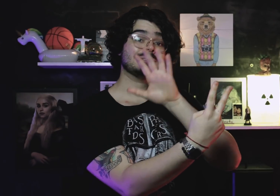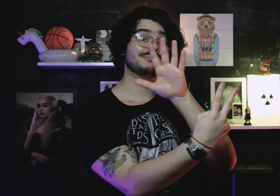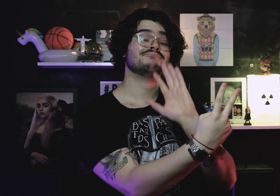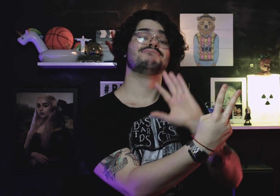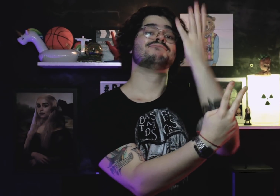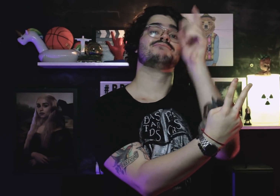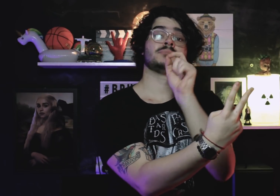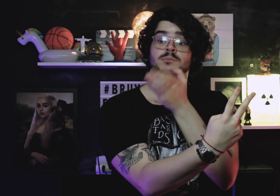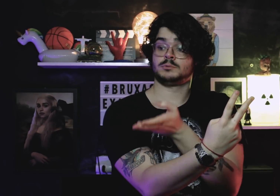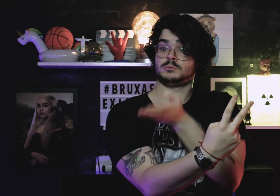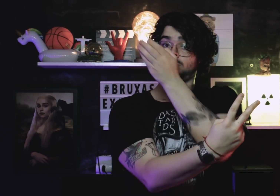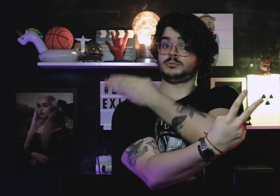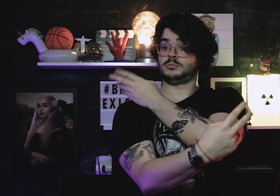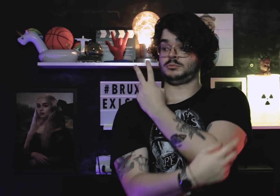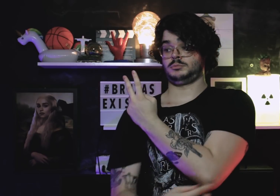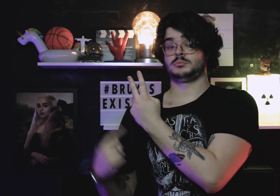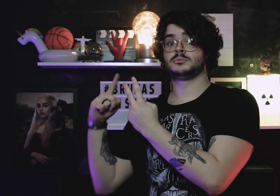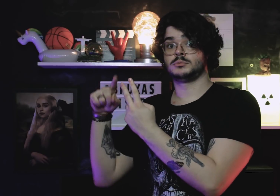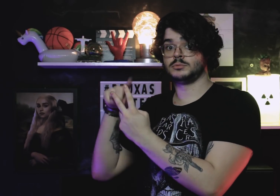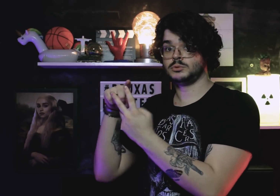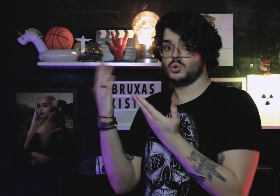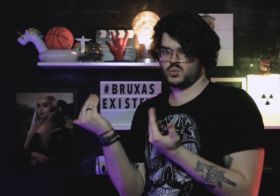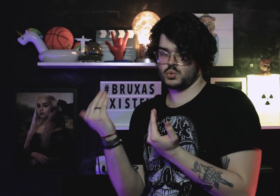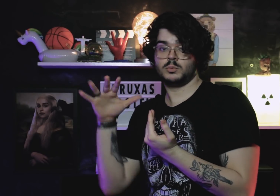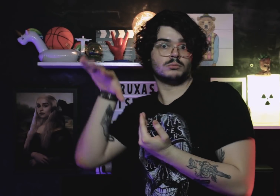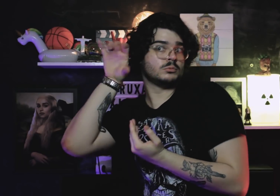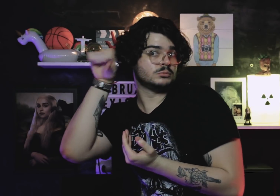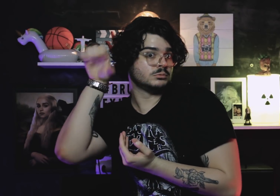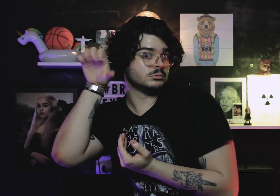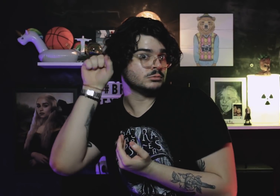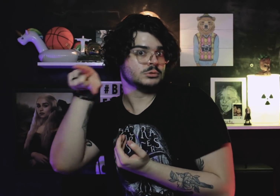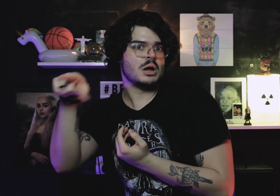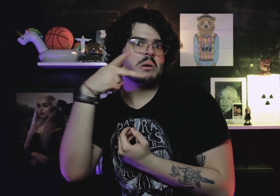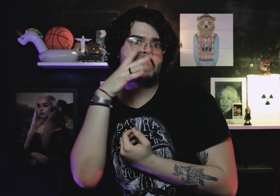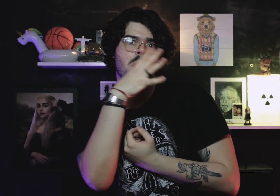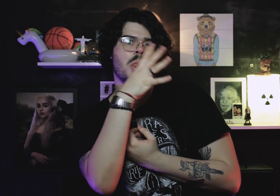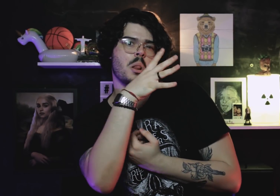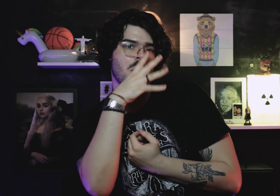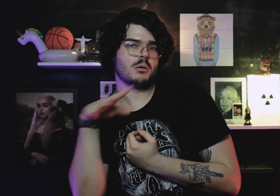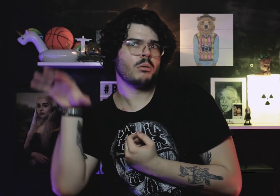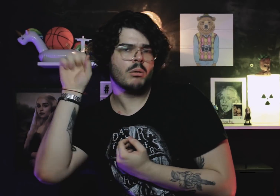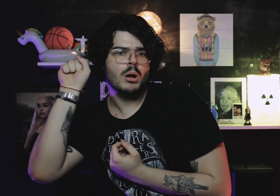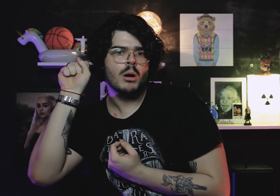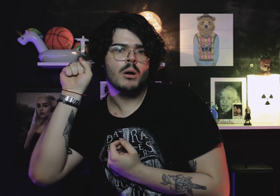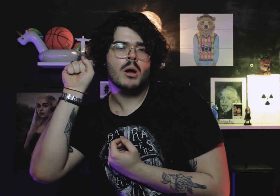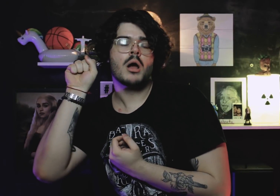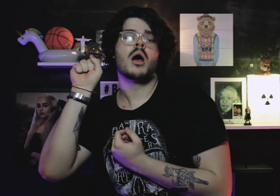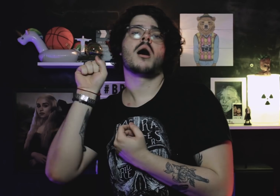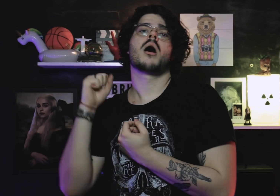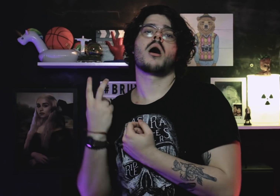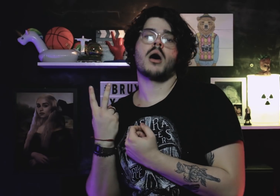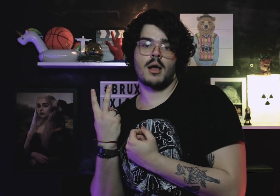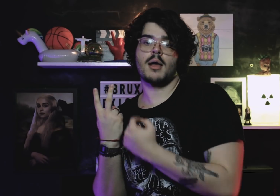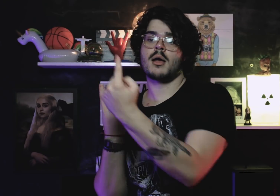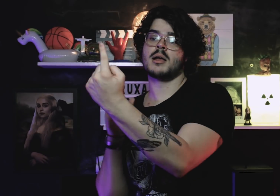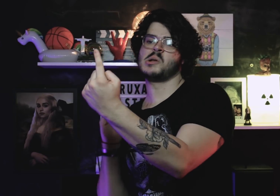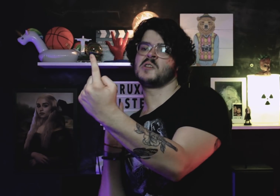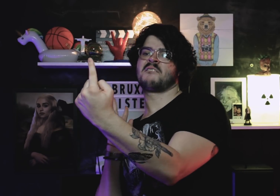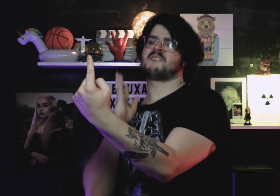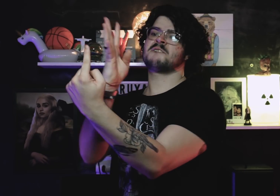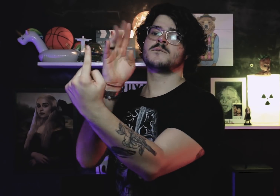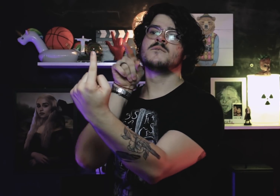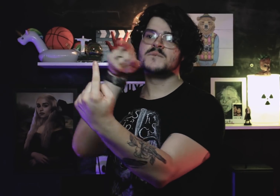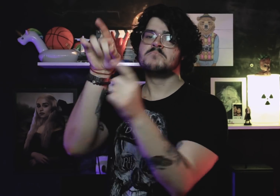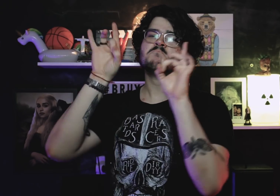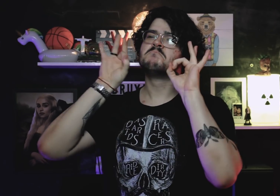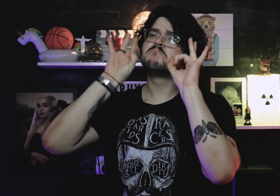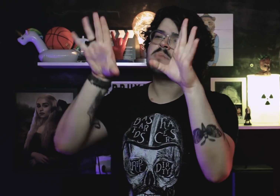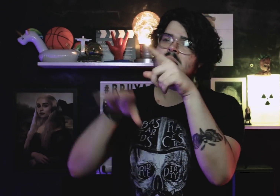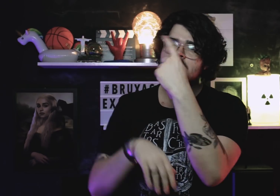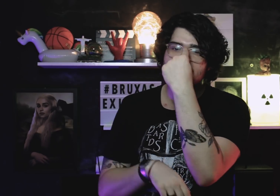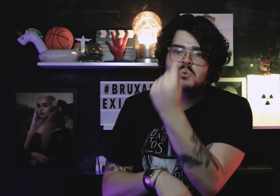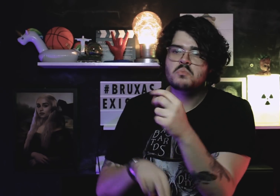Then, two young men heard her, and accused her of witchcraft